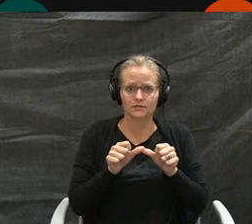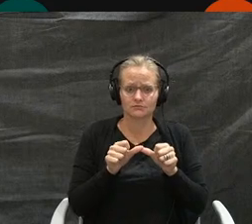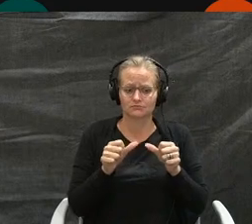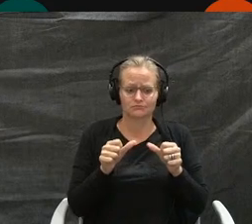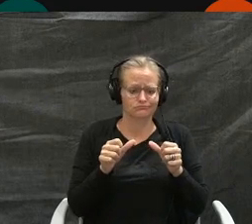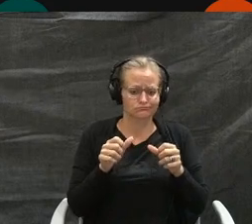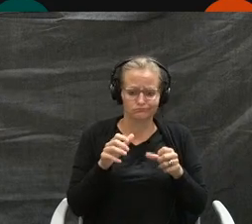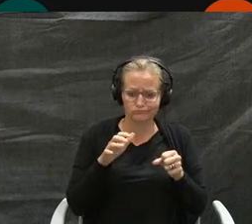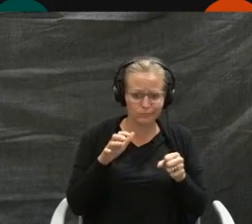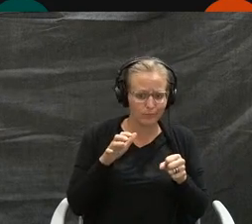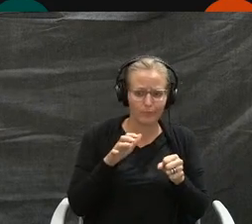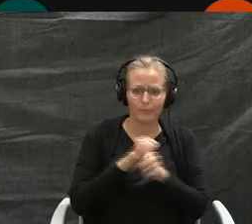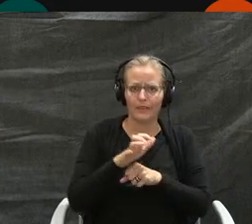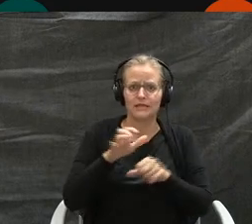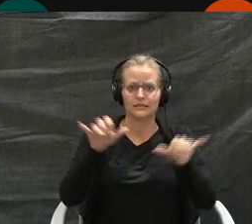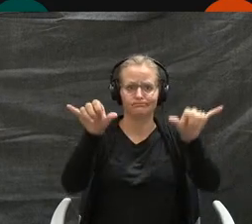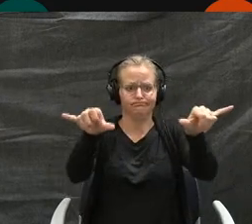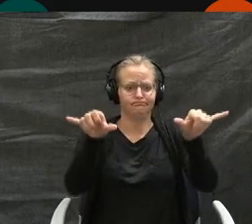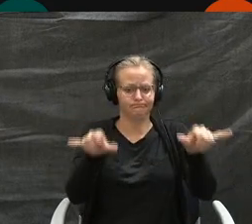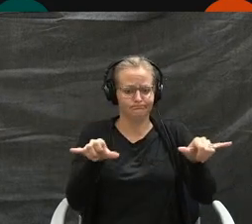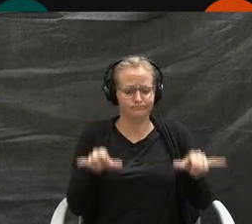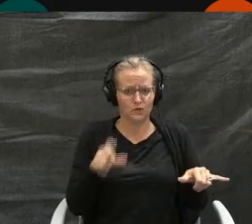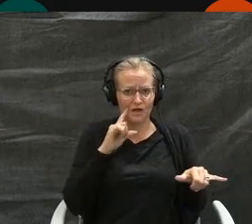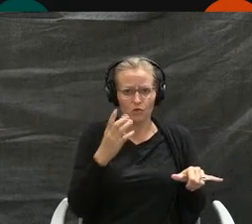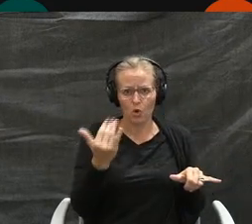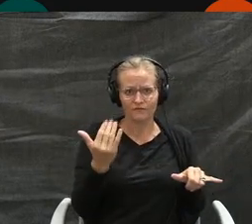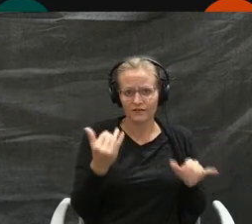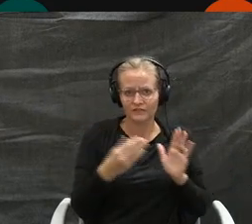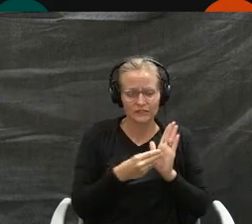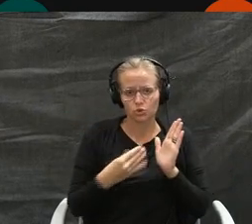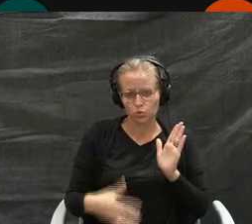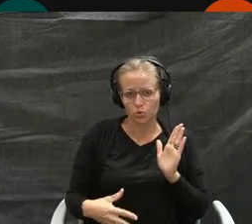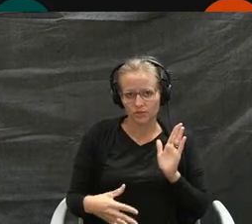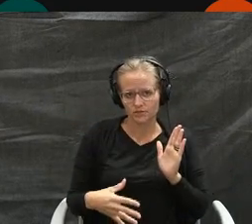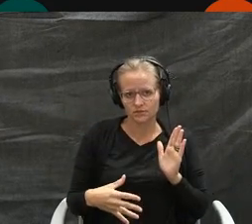alternative spaces to be able to spread their students out. As